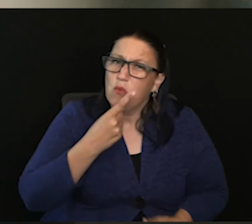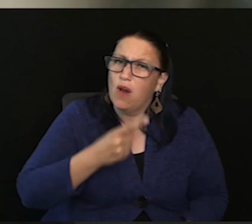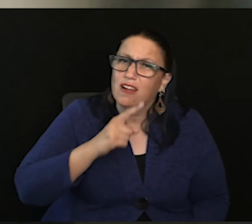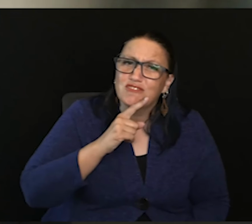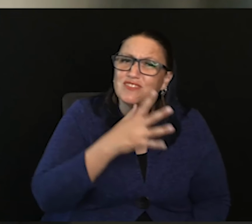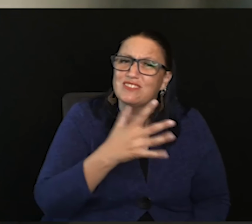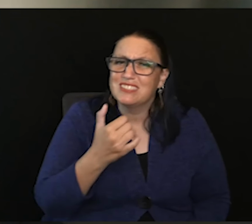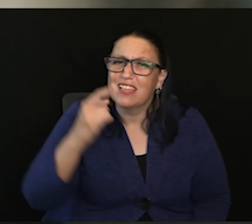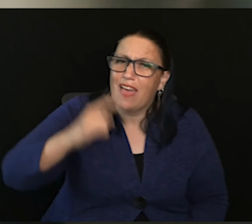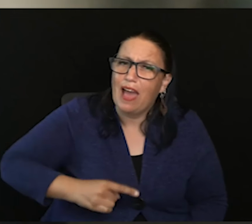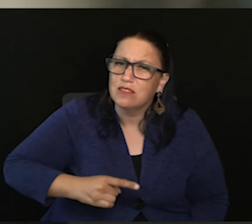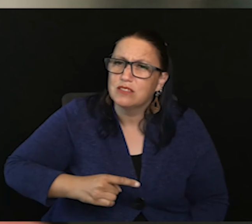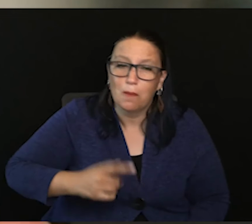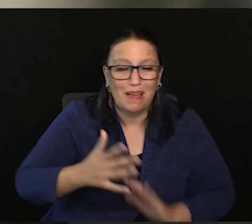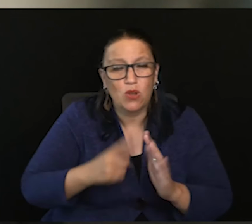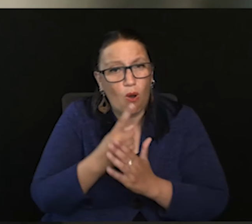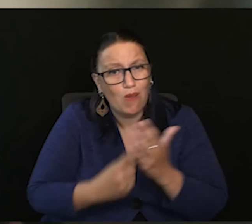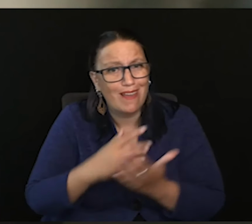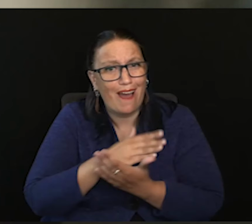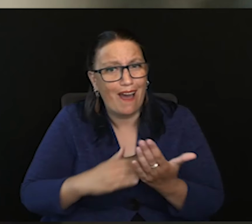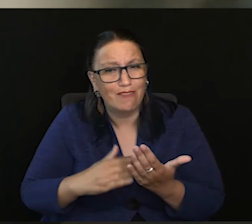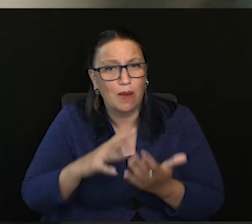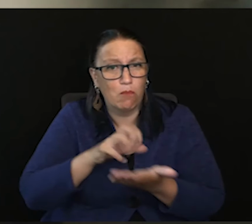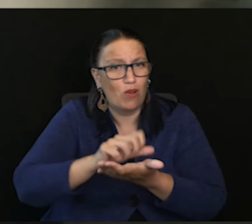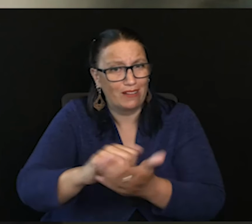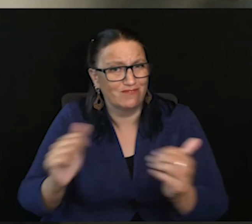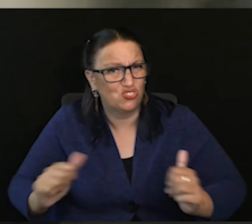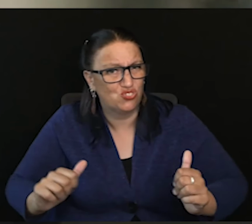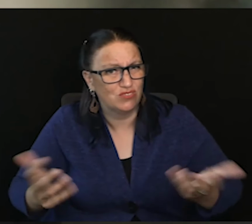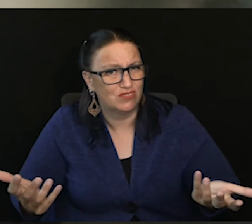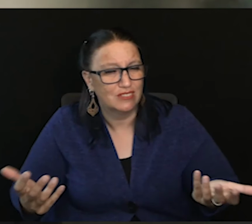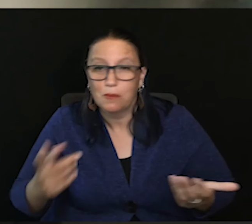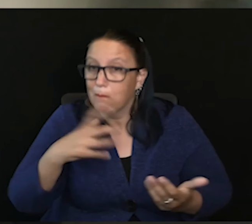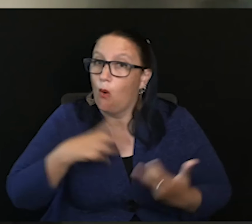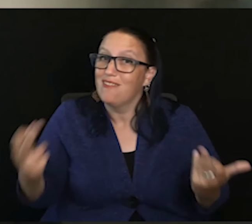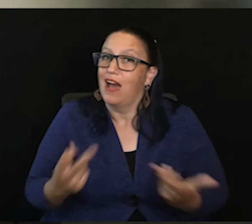So there are spaces available in particular for boosters,